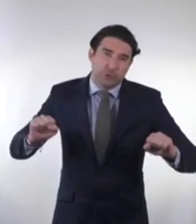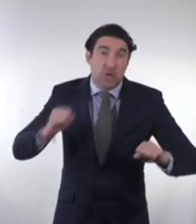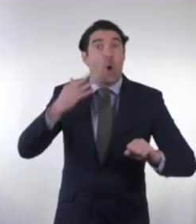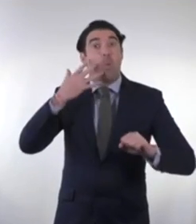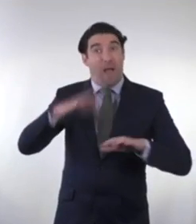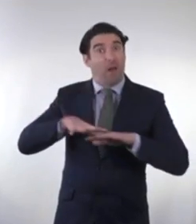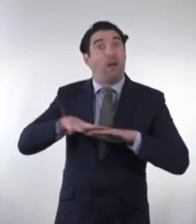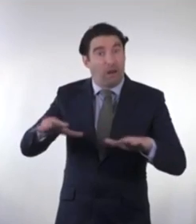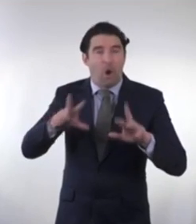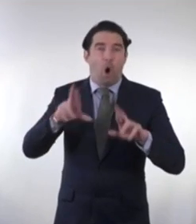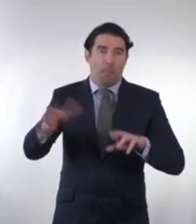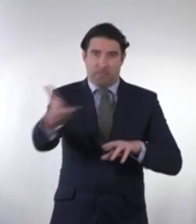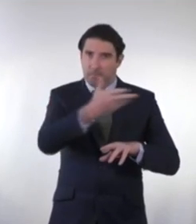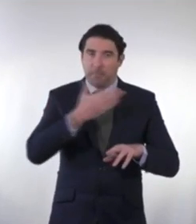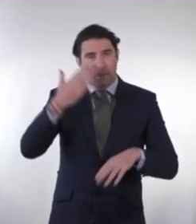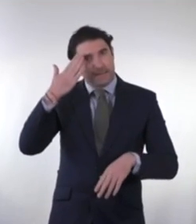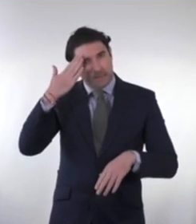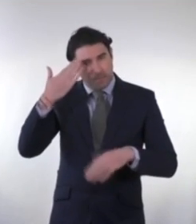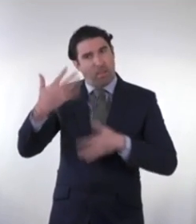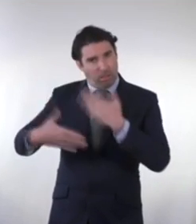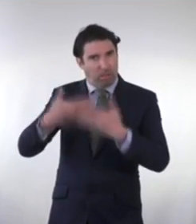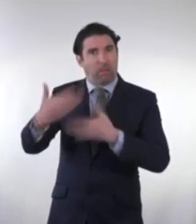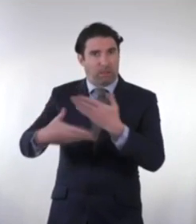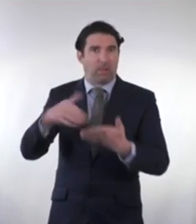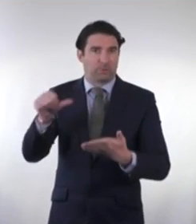United Kingdom. That is the most important thing and that is why he should support it.